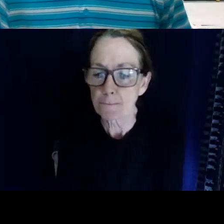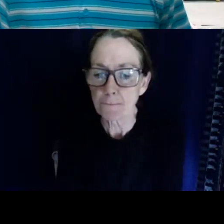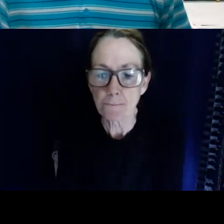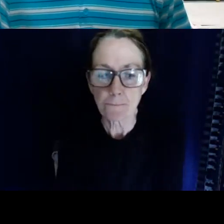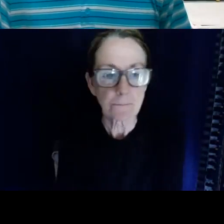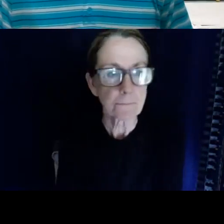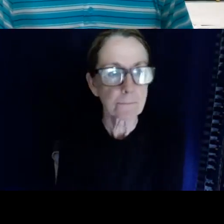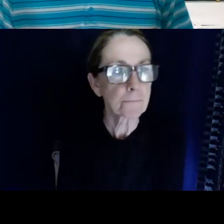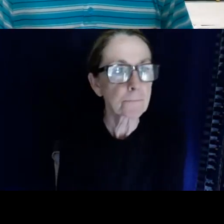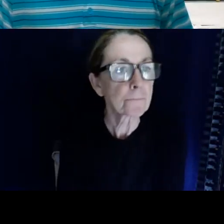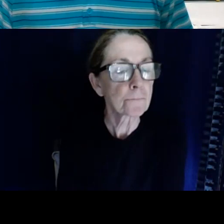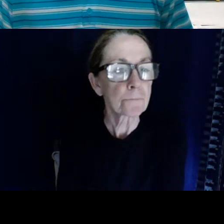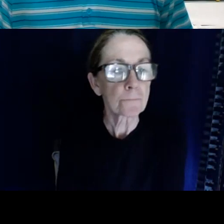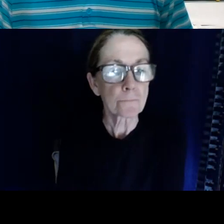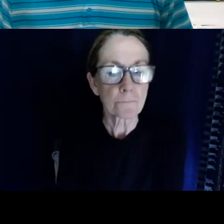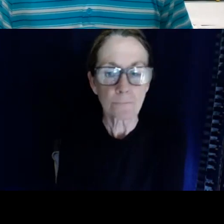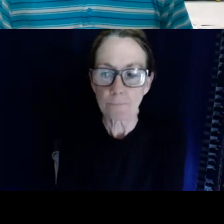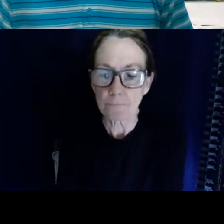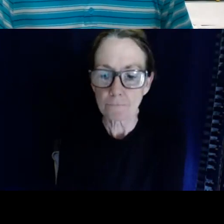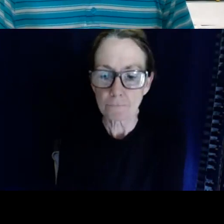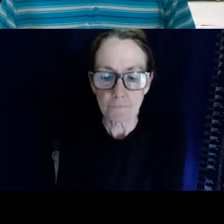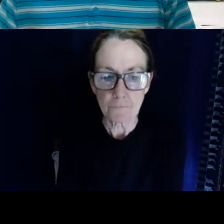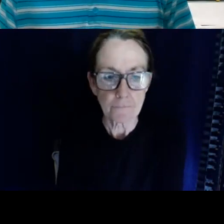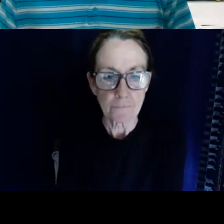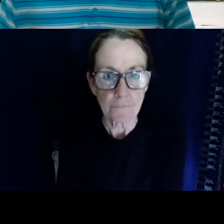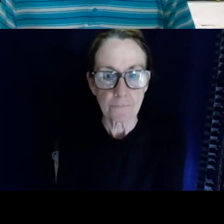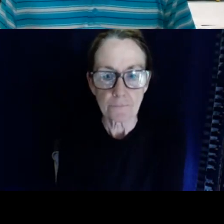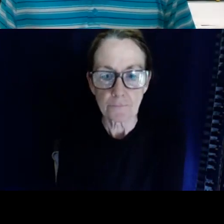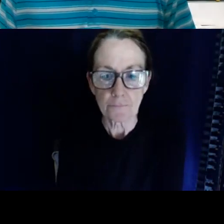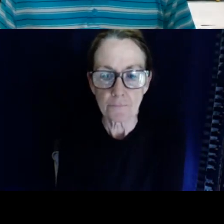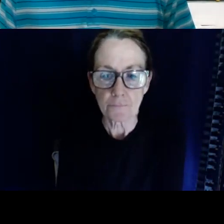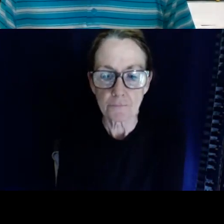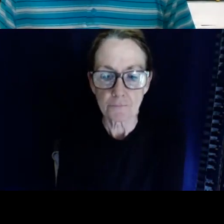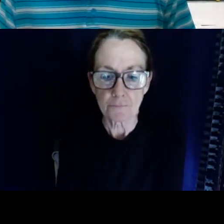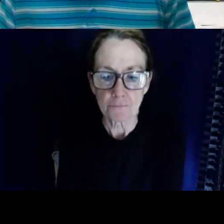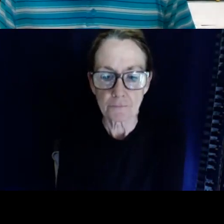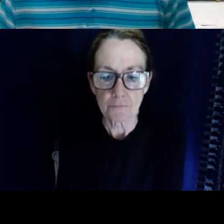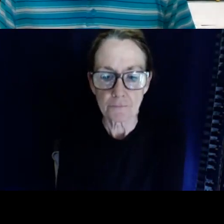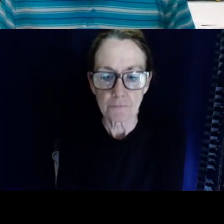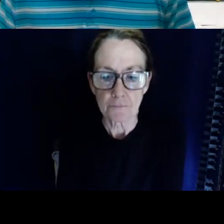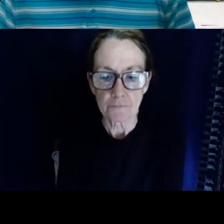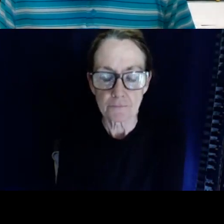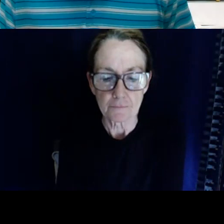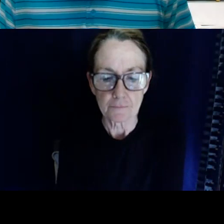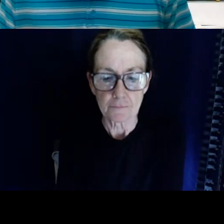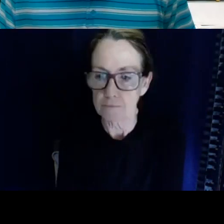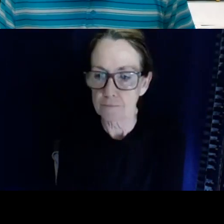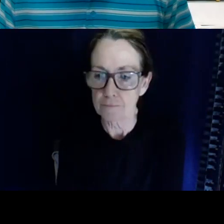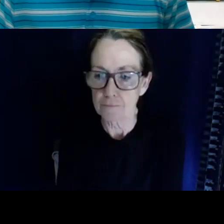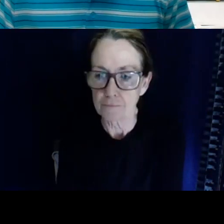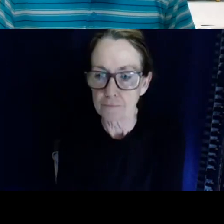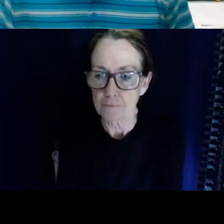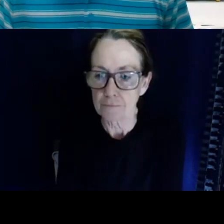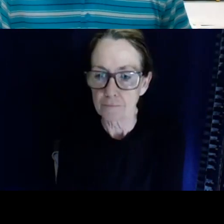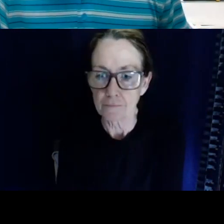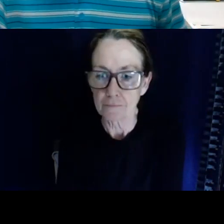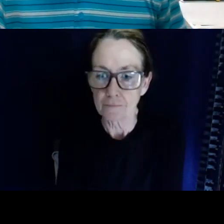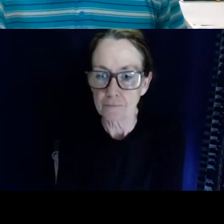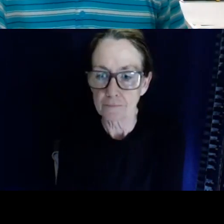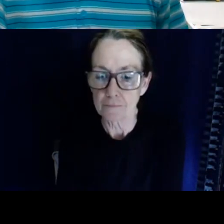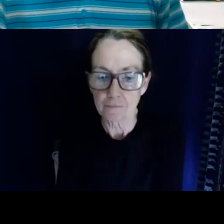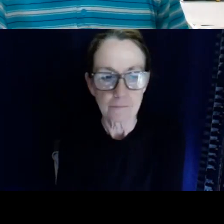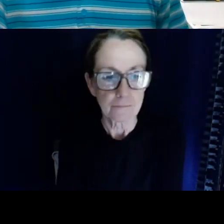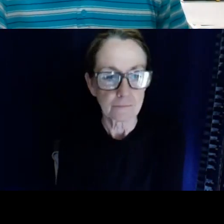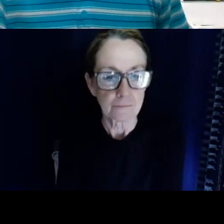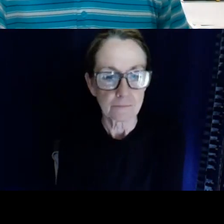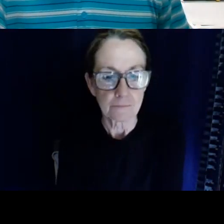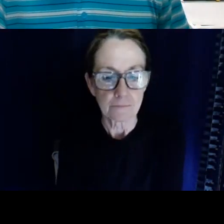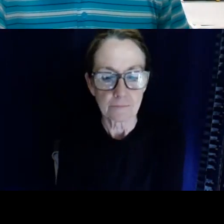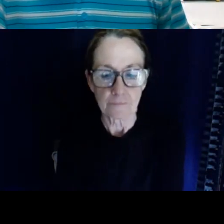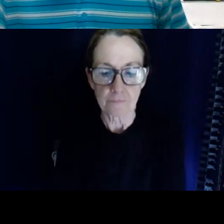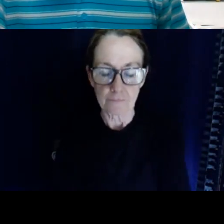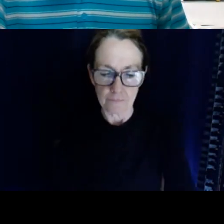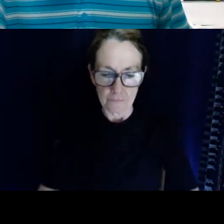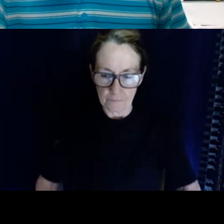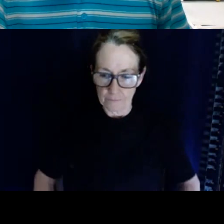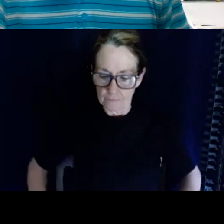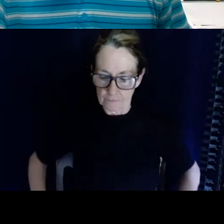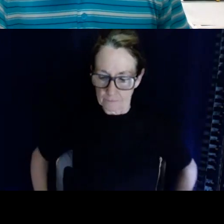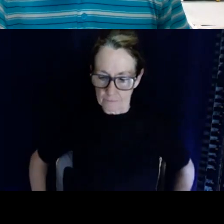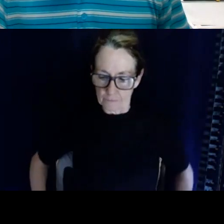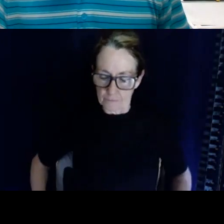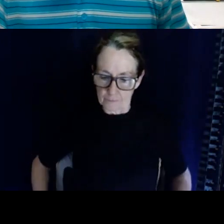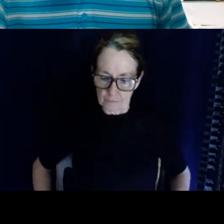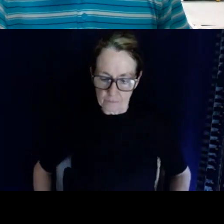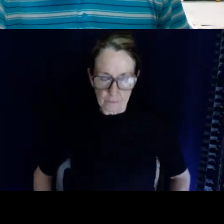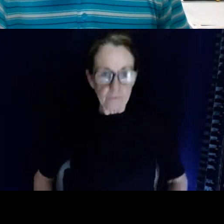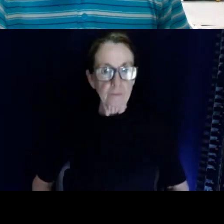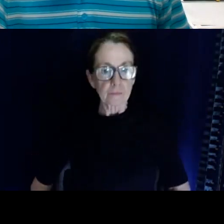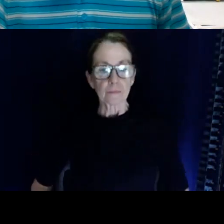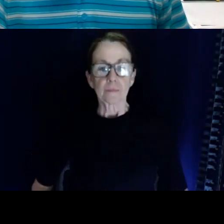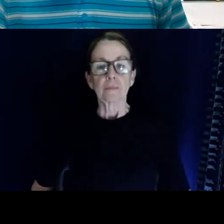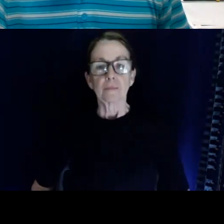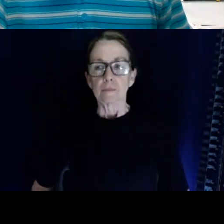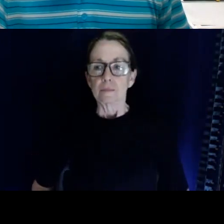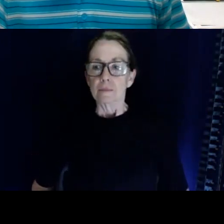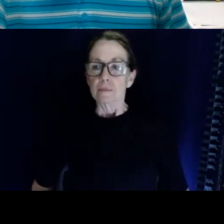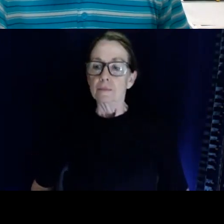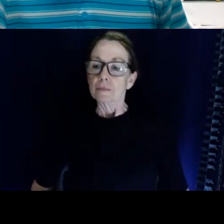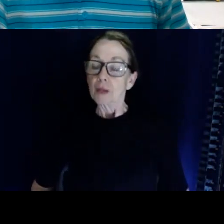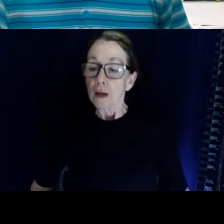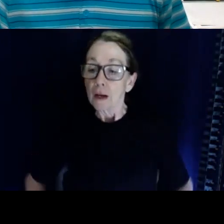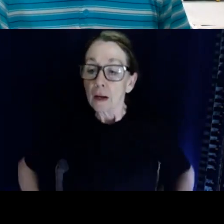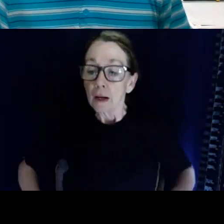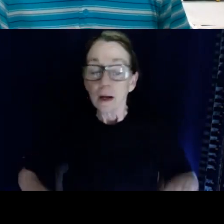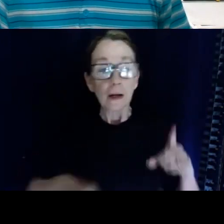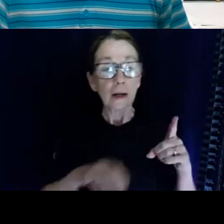I FORGOT WHO SENT IT OVER TO ME.